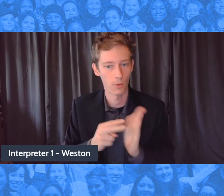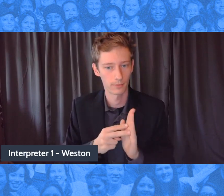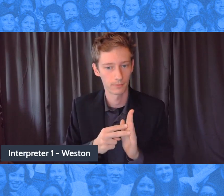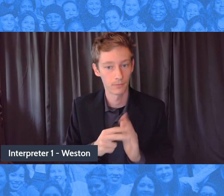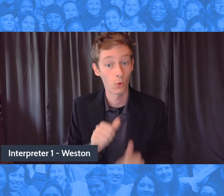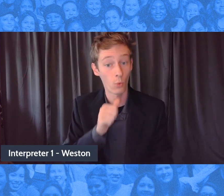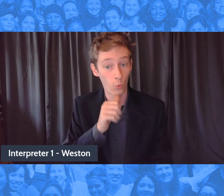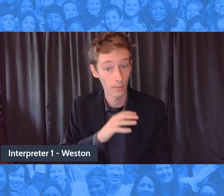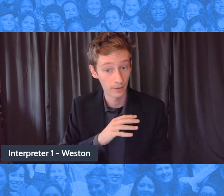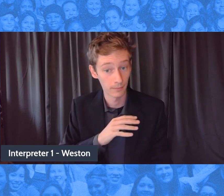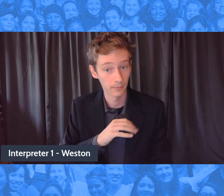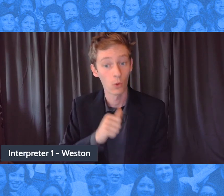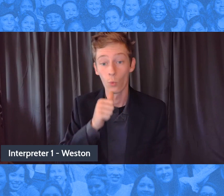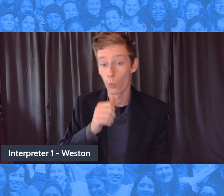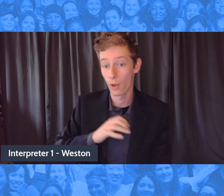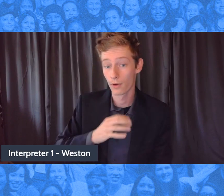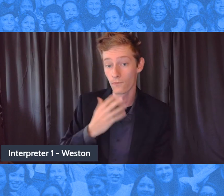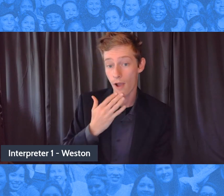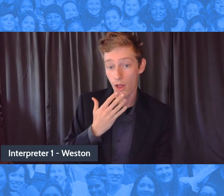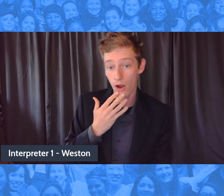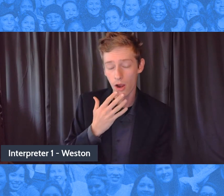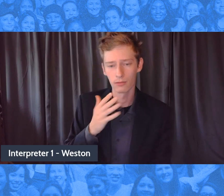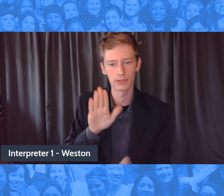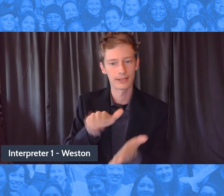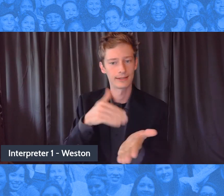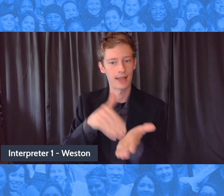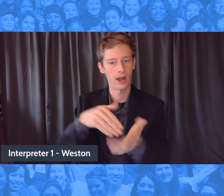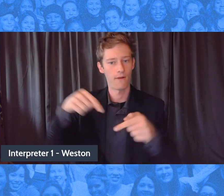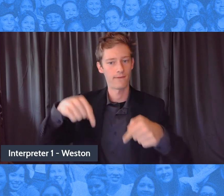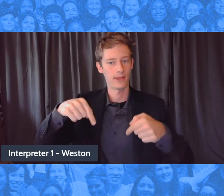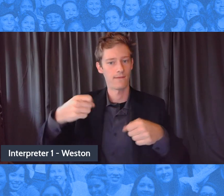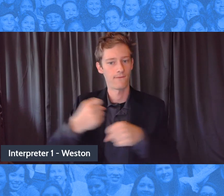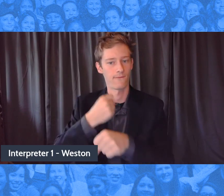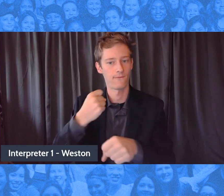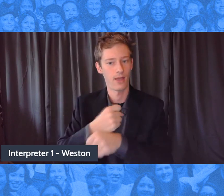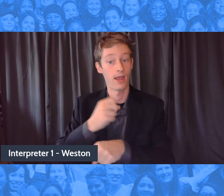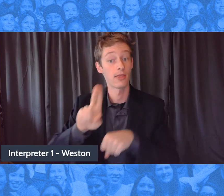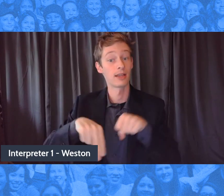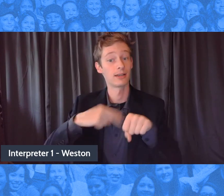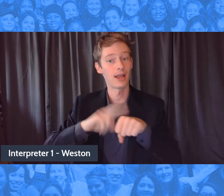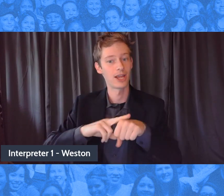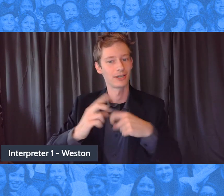the country is counting on us and the strategy and the relationships that we build here